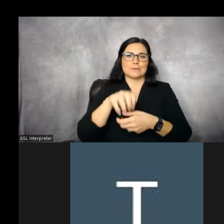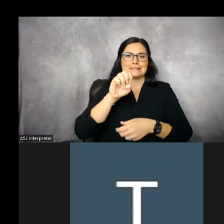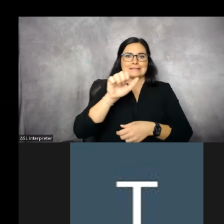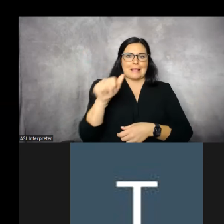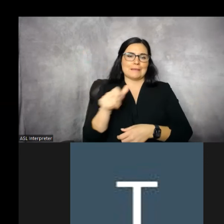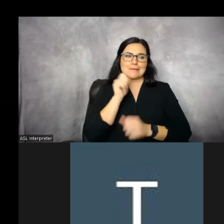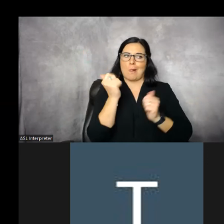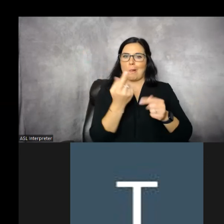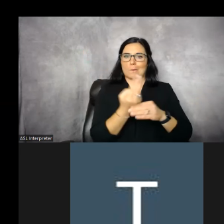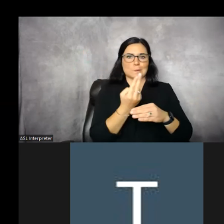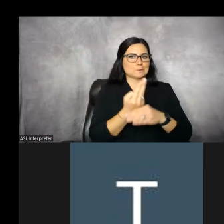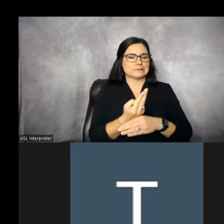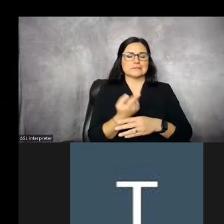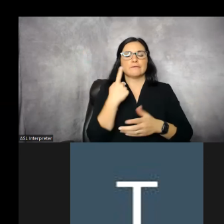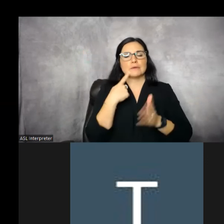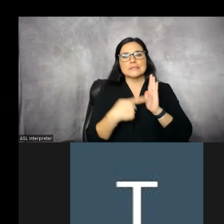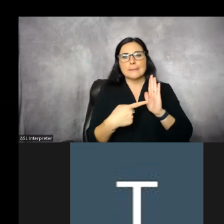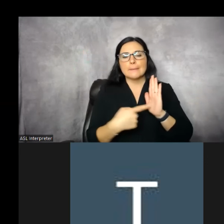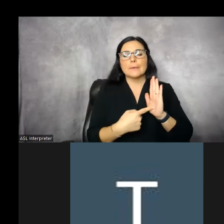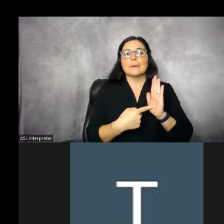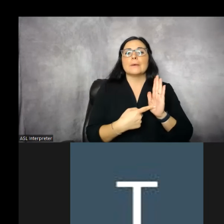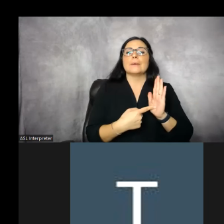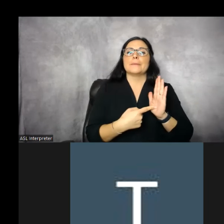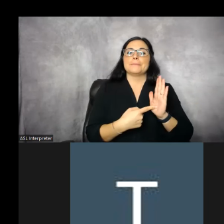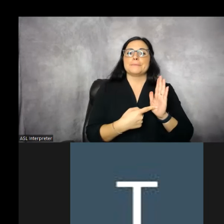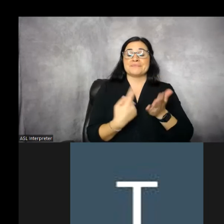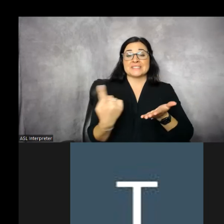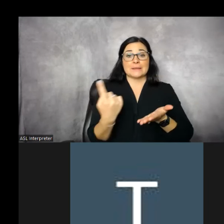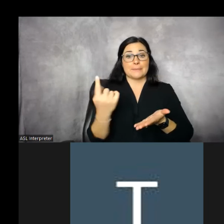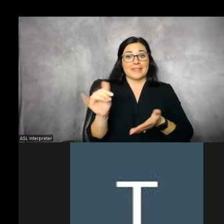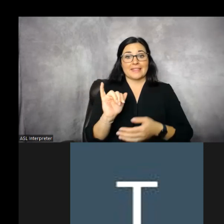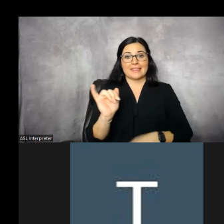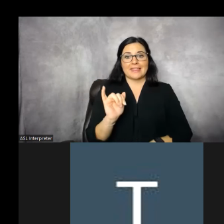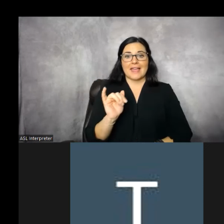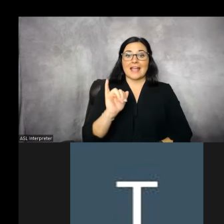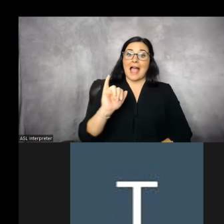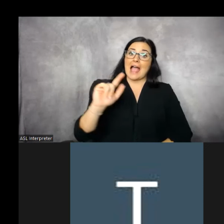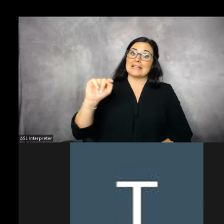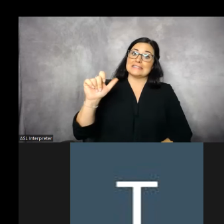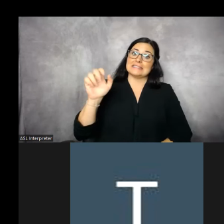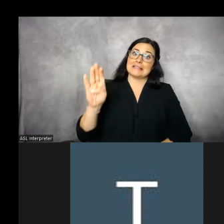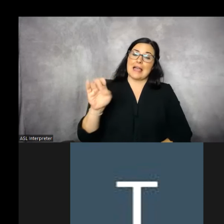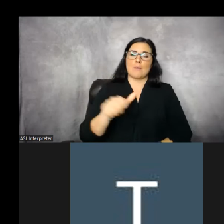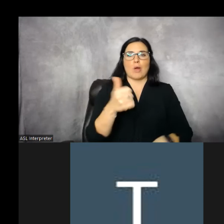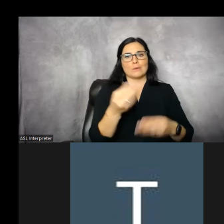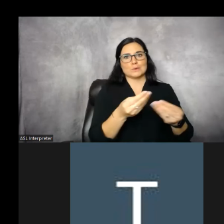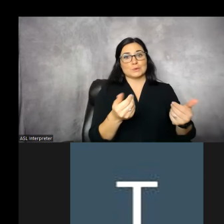used, you might have something like my IT lab or other solutions where there's different aspects